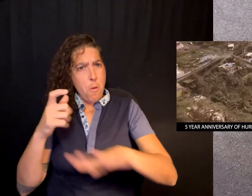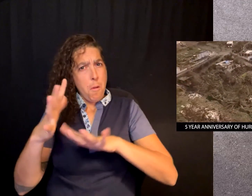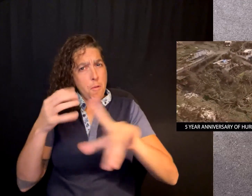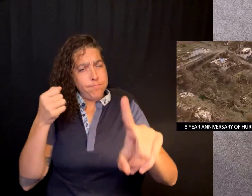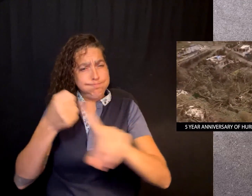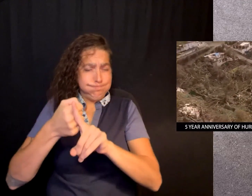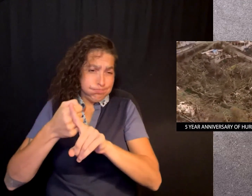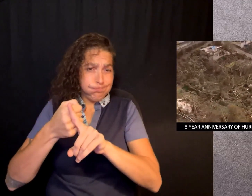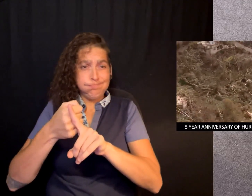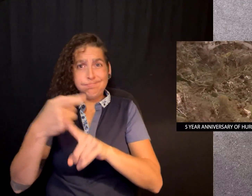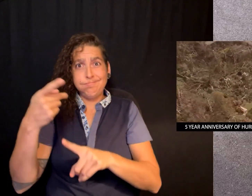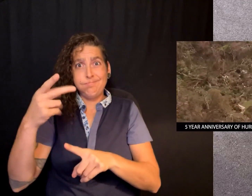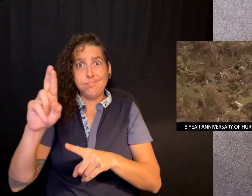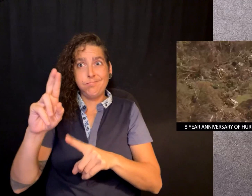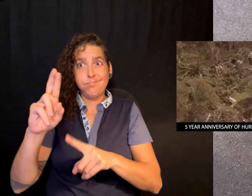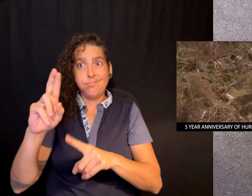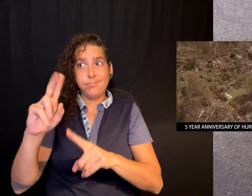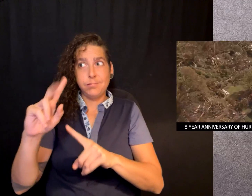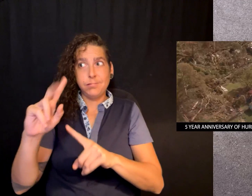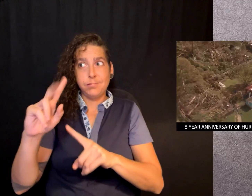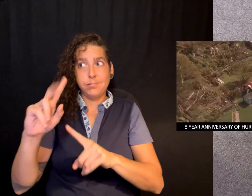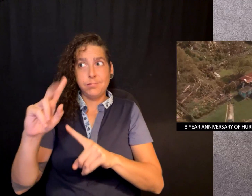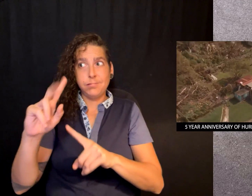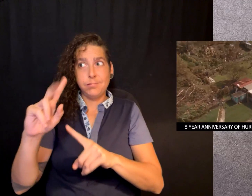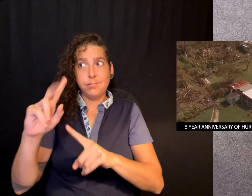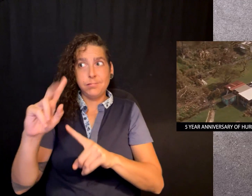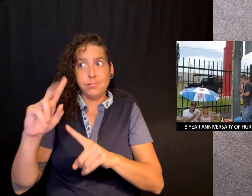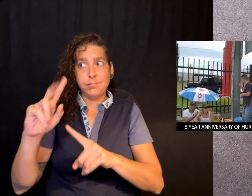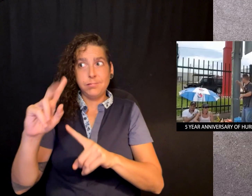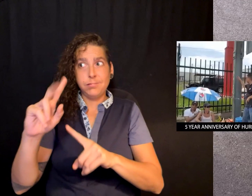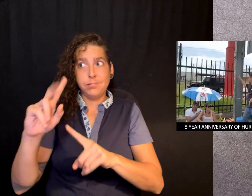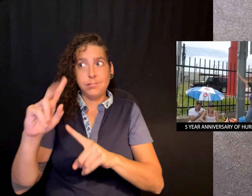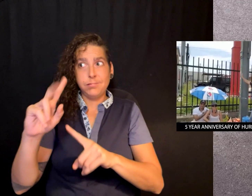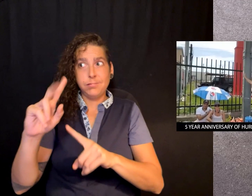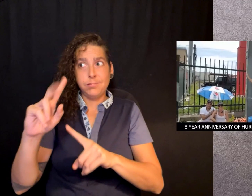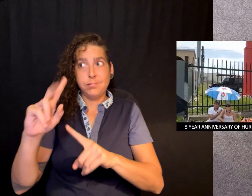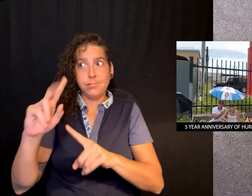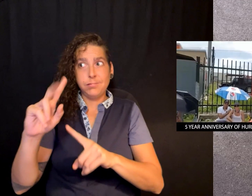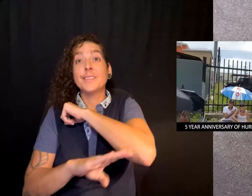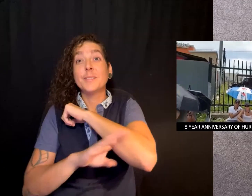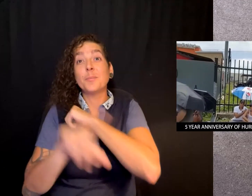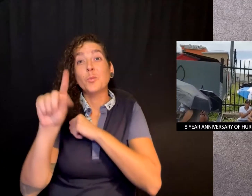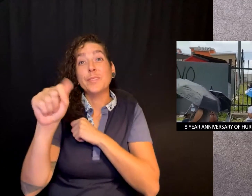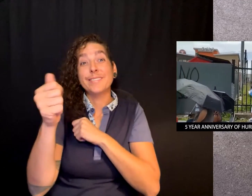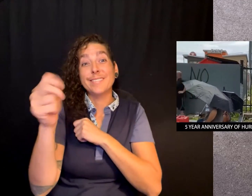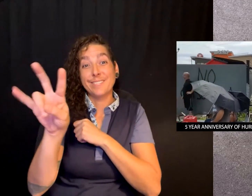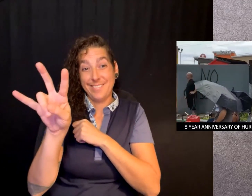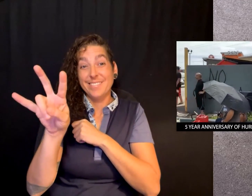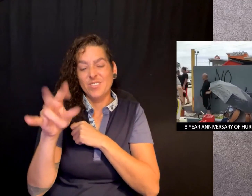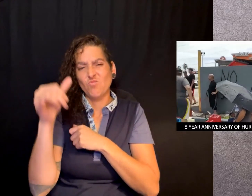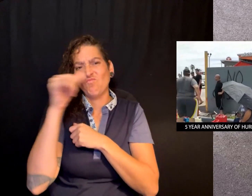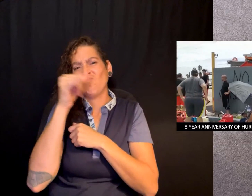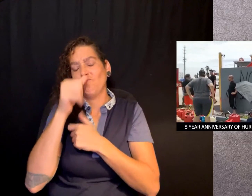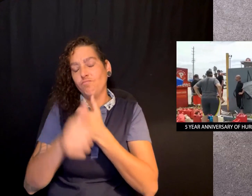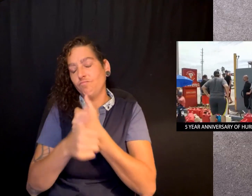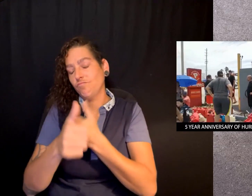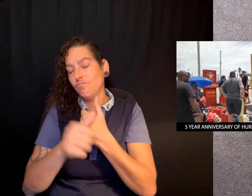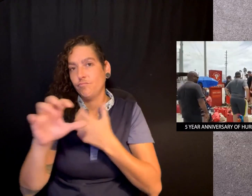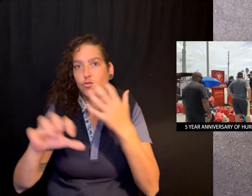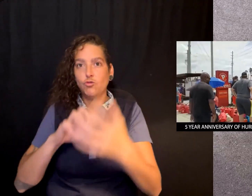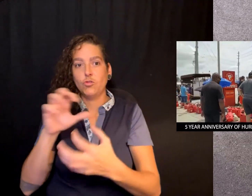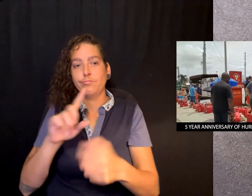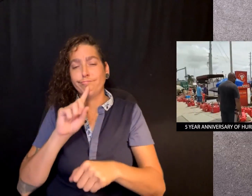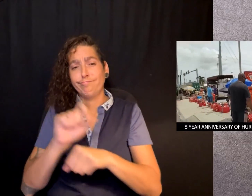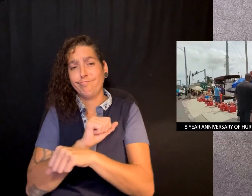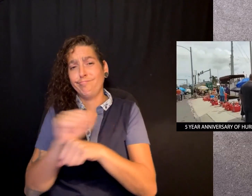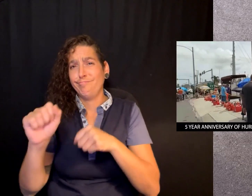to directly impact Puerto Rico in 85 years on September 20, 2017 the deadly storm made